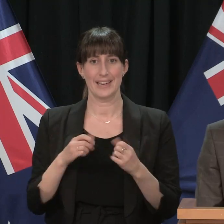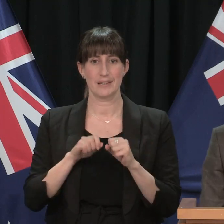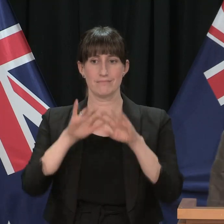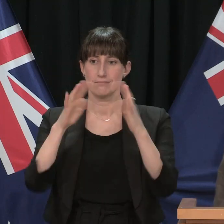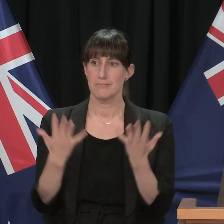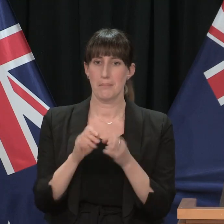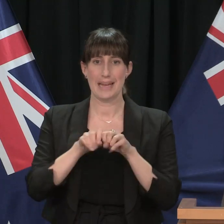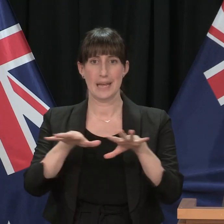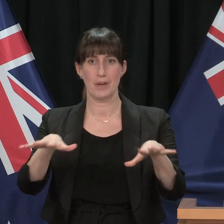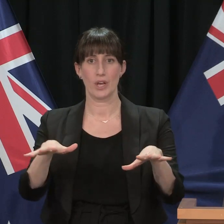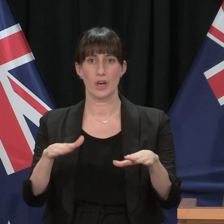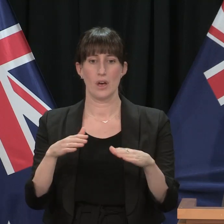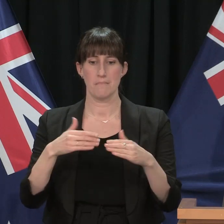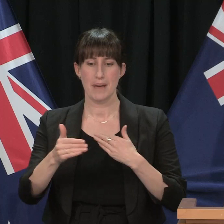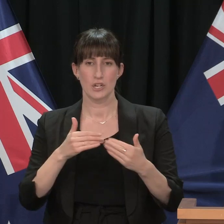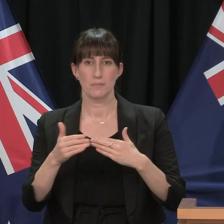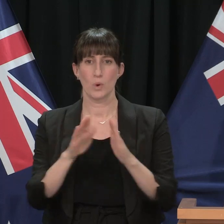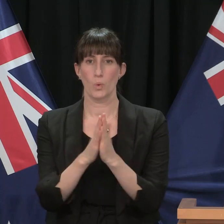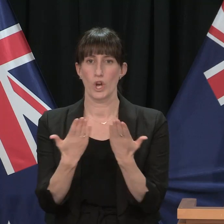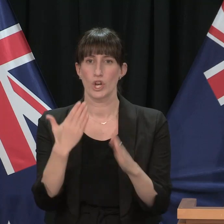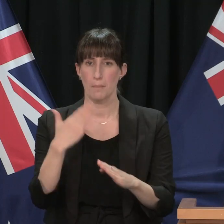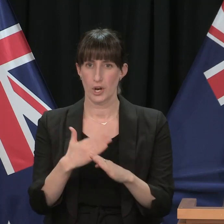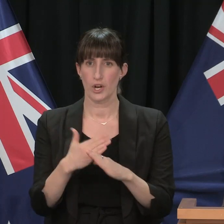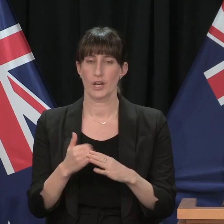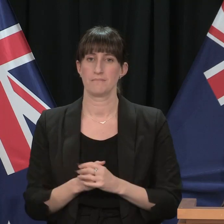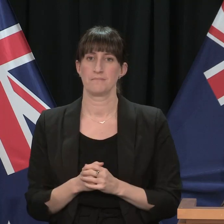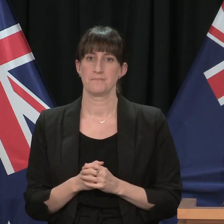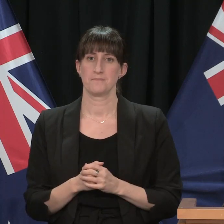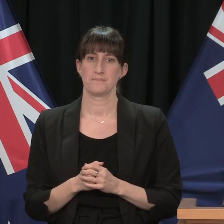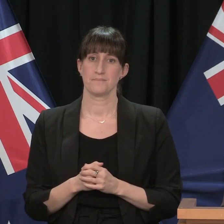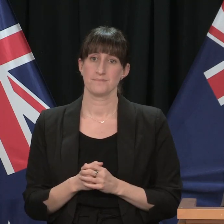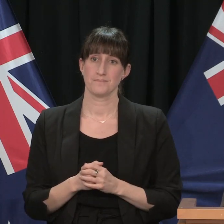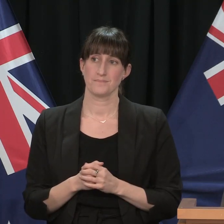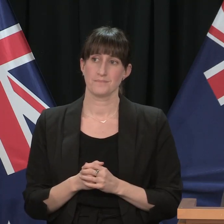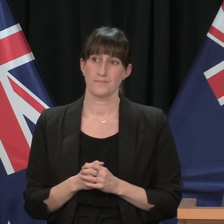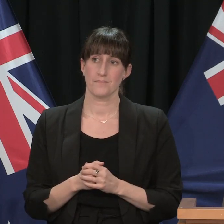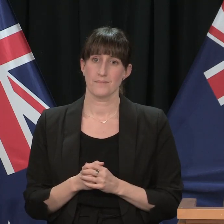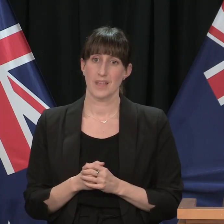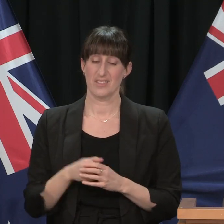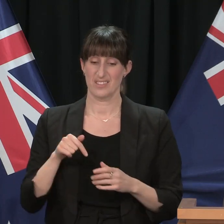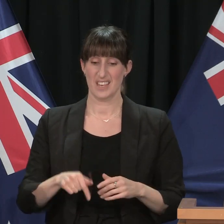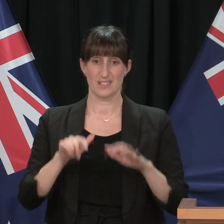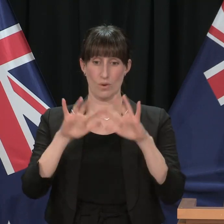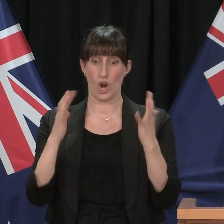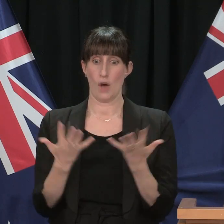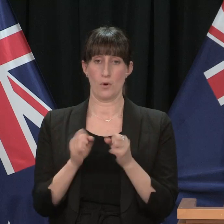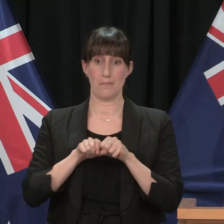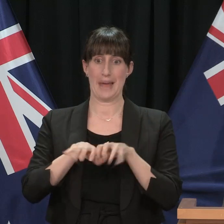management policy for aged residential care and the pandemic management workbook